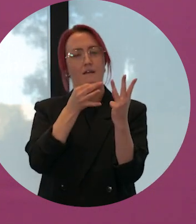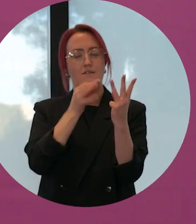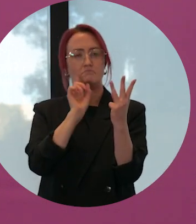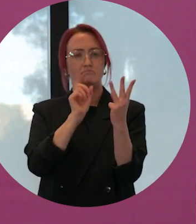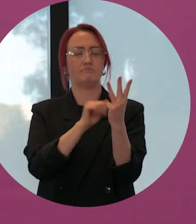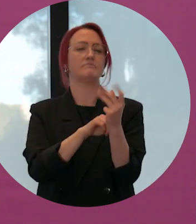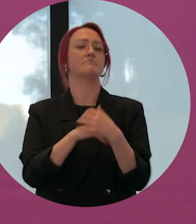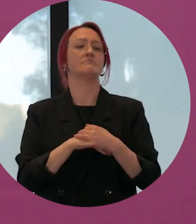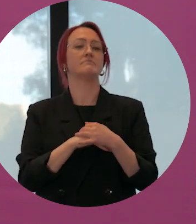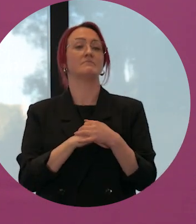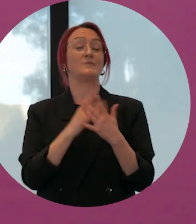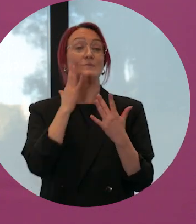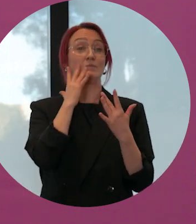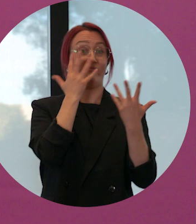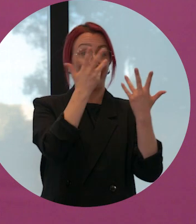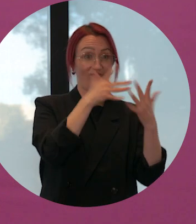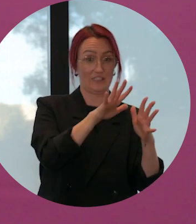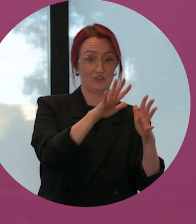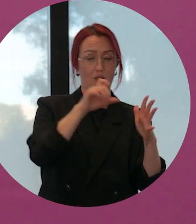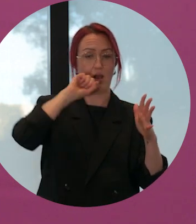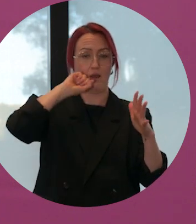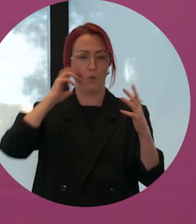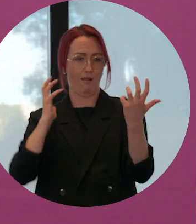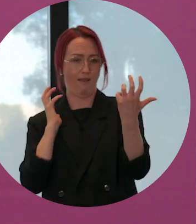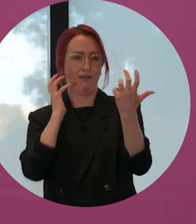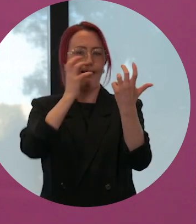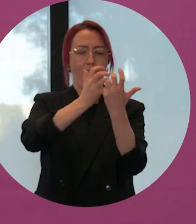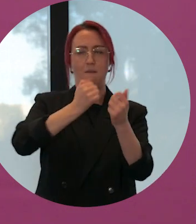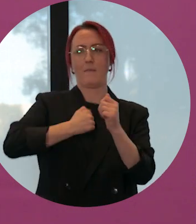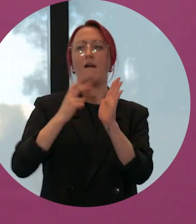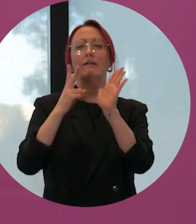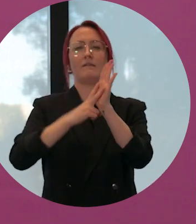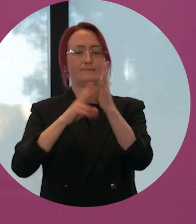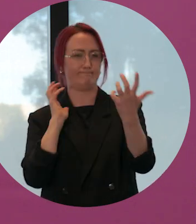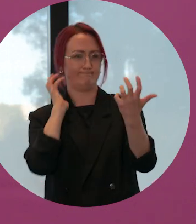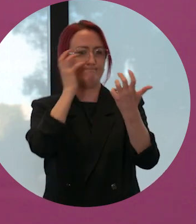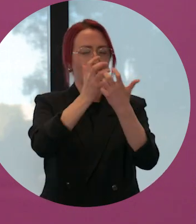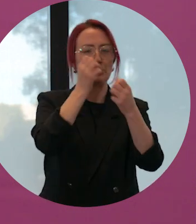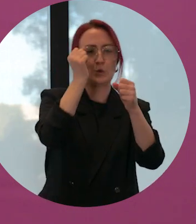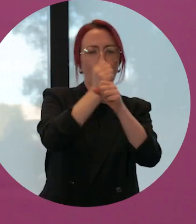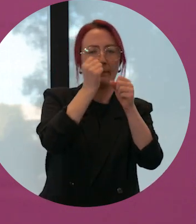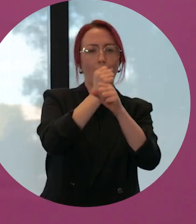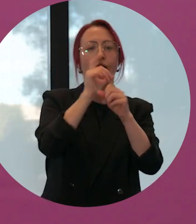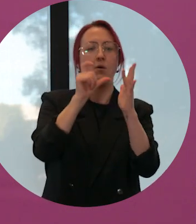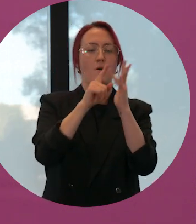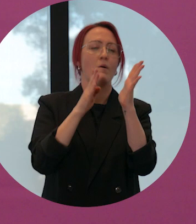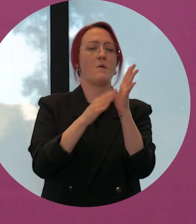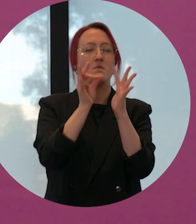Afterwards, I will combine my vitrimers with with carbon fibre to create composites which will then be subjected to testing